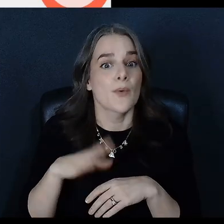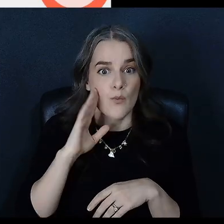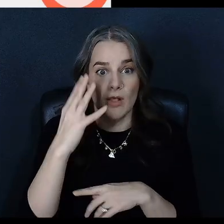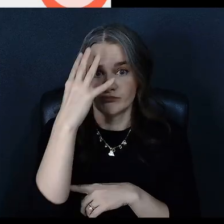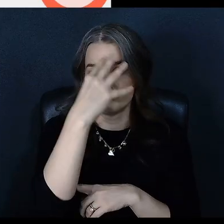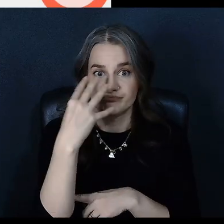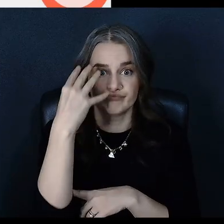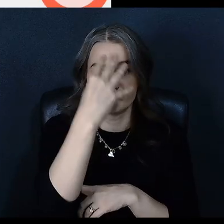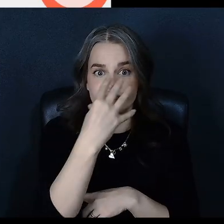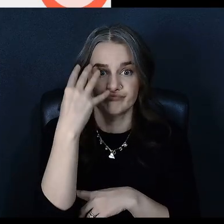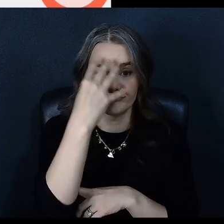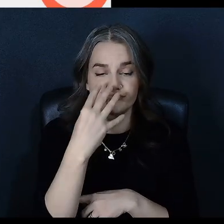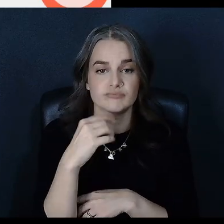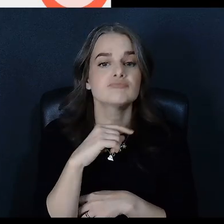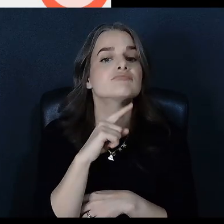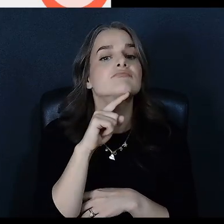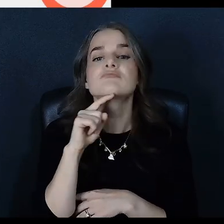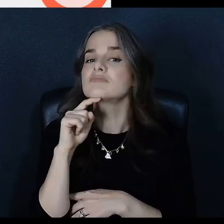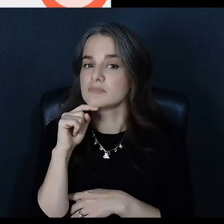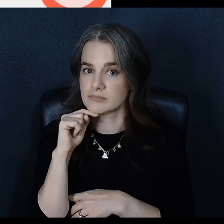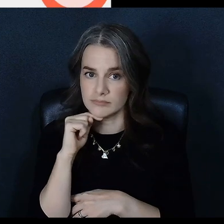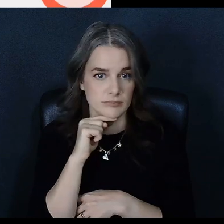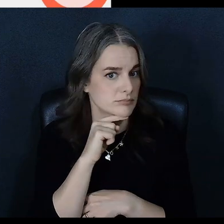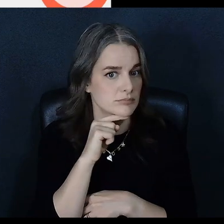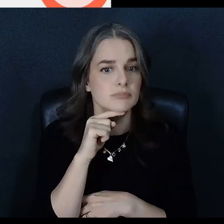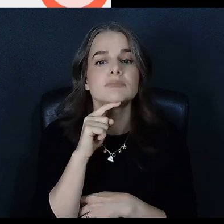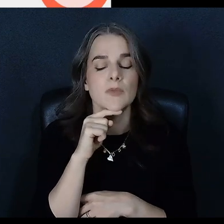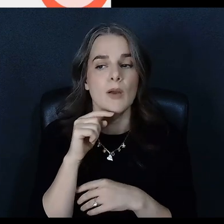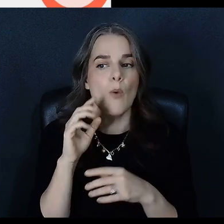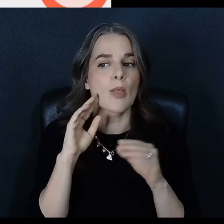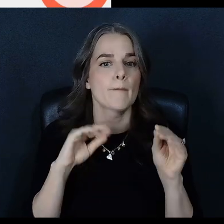Where the face part comes in is that if you make gestures with your face.